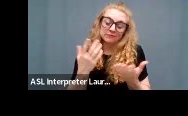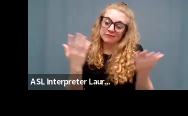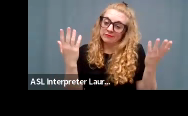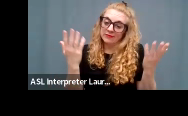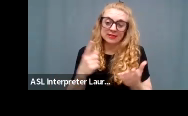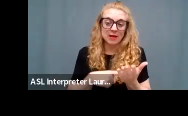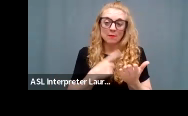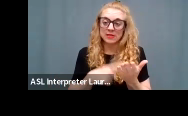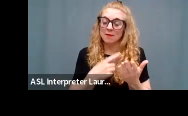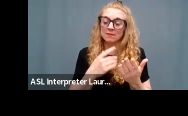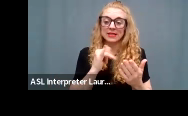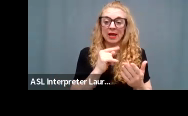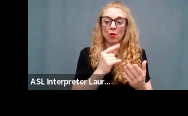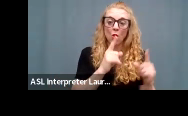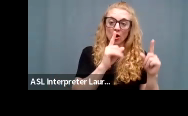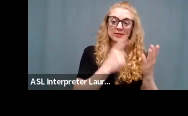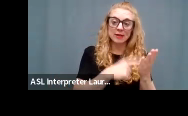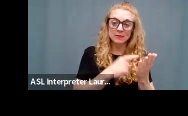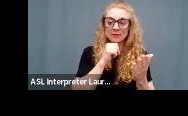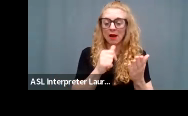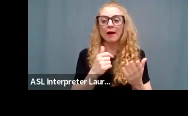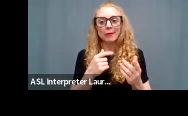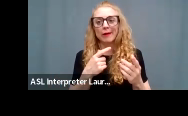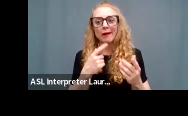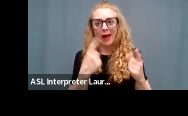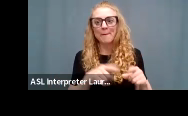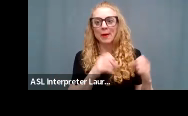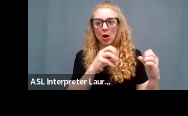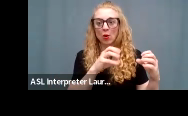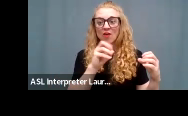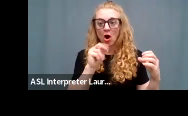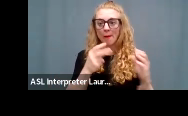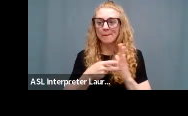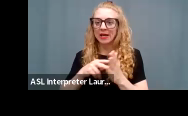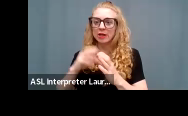doesn't well guess what we found out this with the microwaves running the communication's broken so